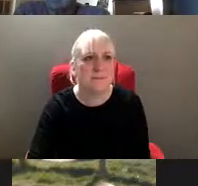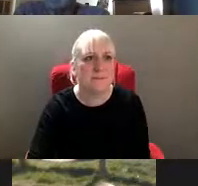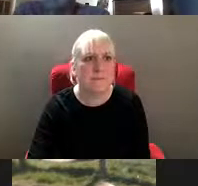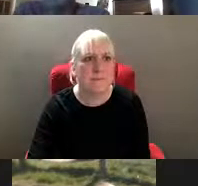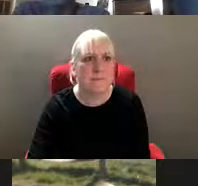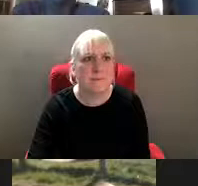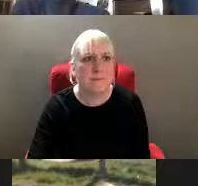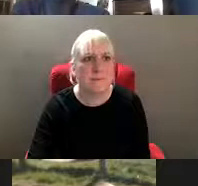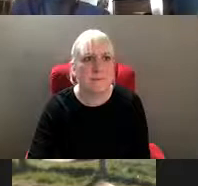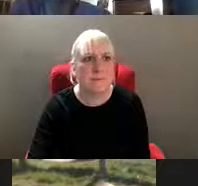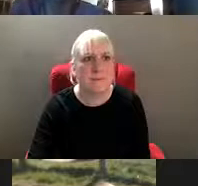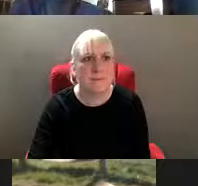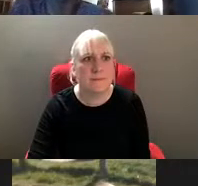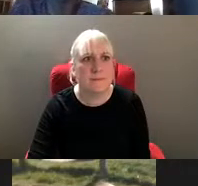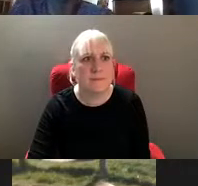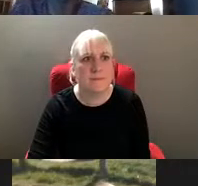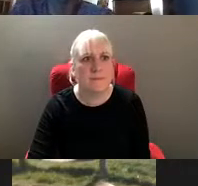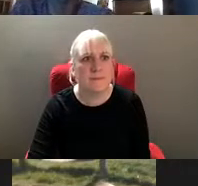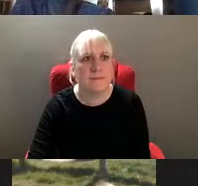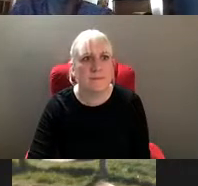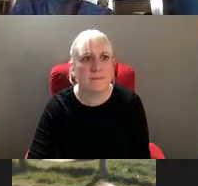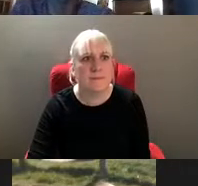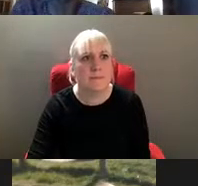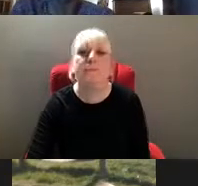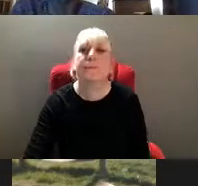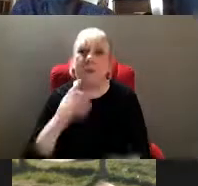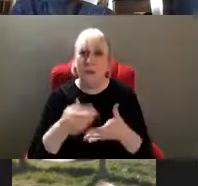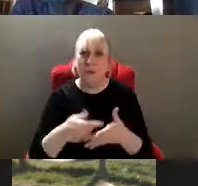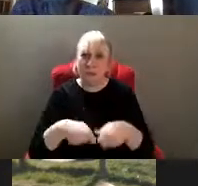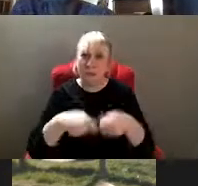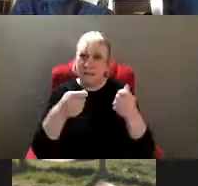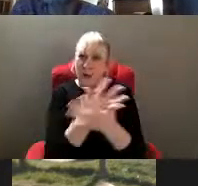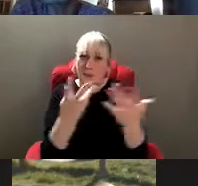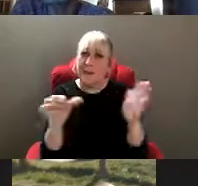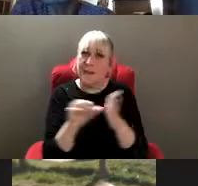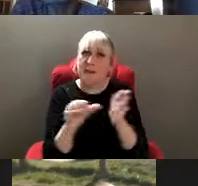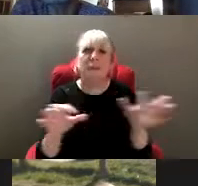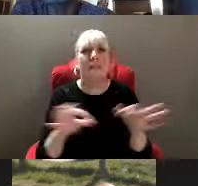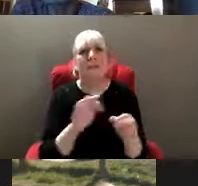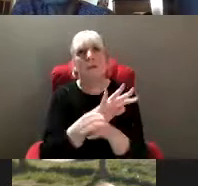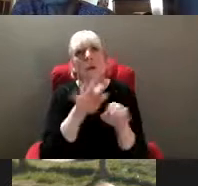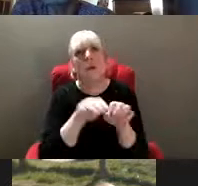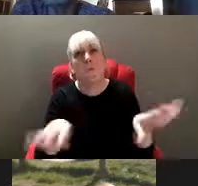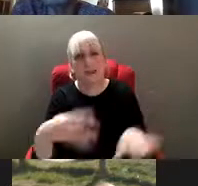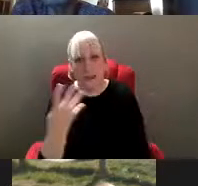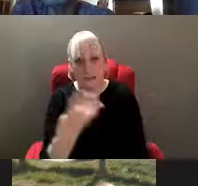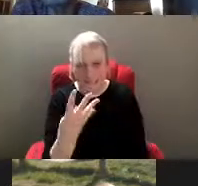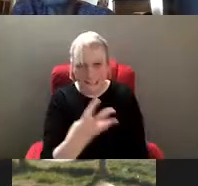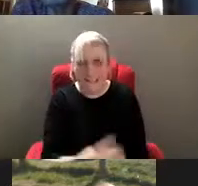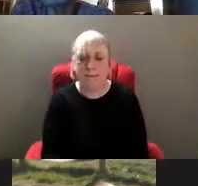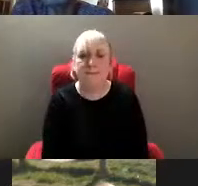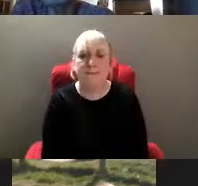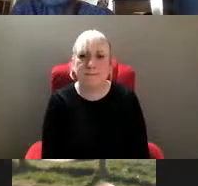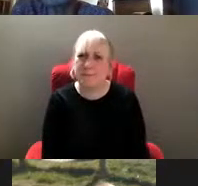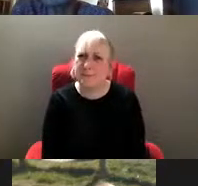related to covet 19 um and considering that not only covet 19 imagine that climate change is not